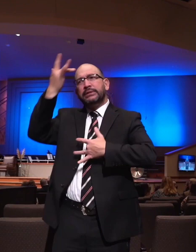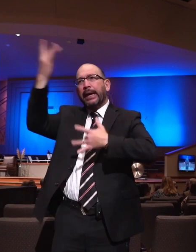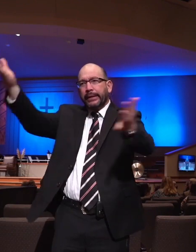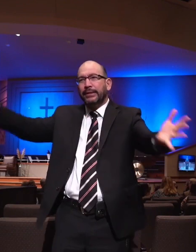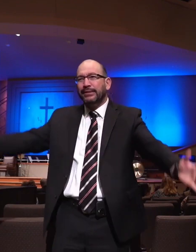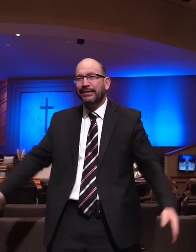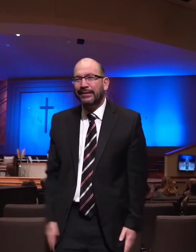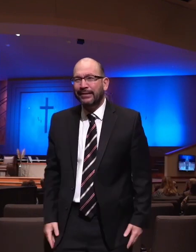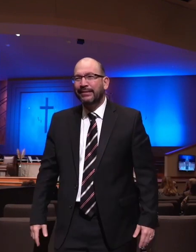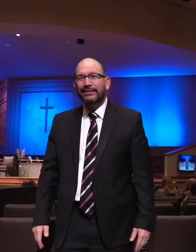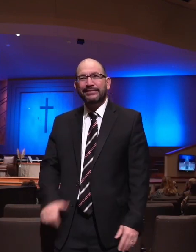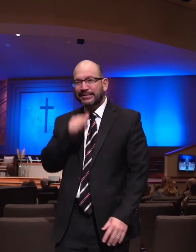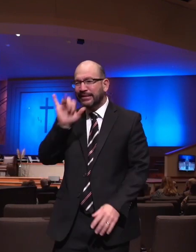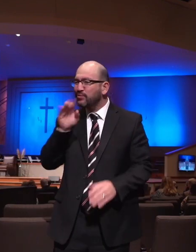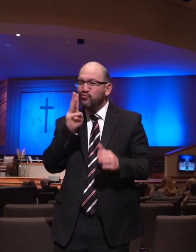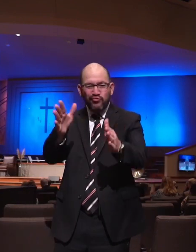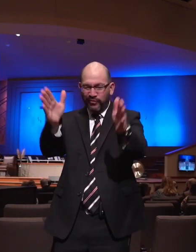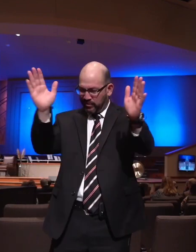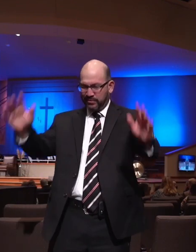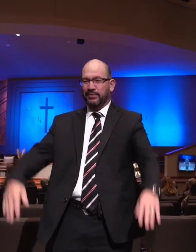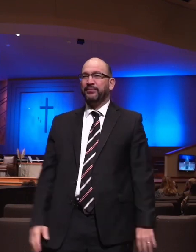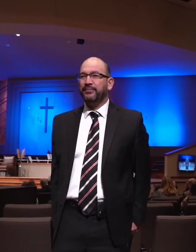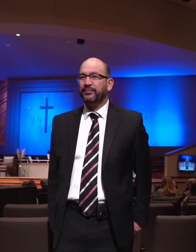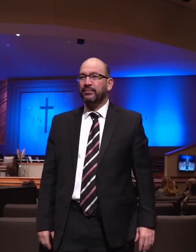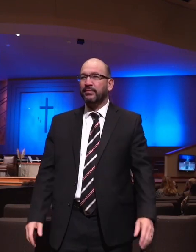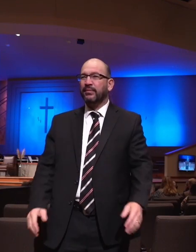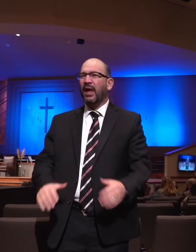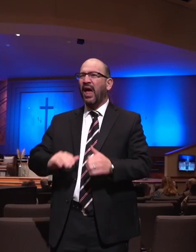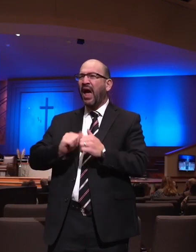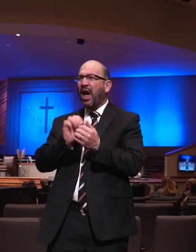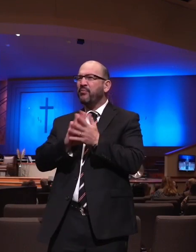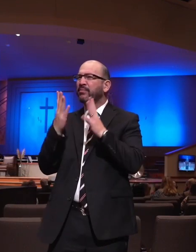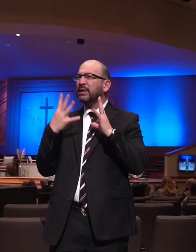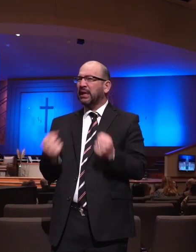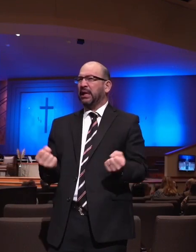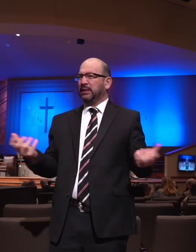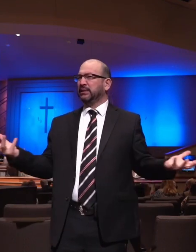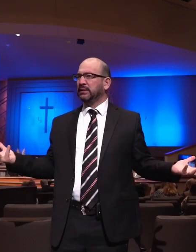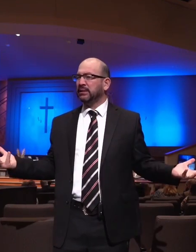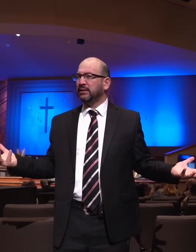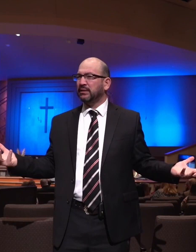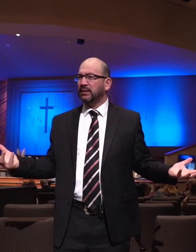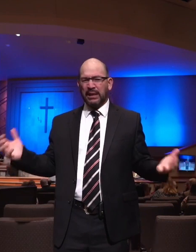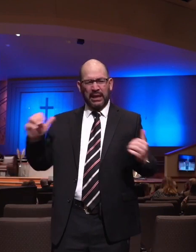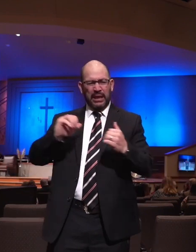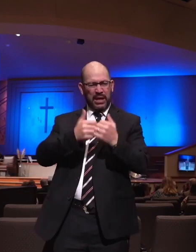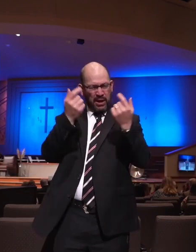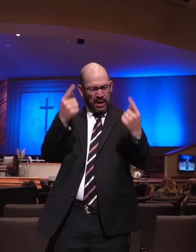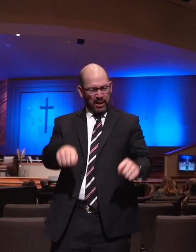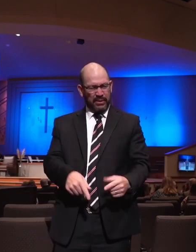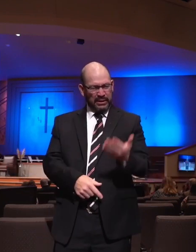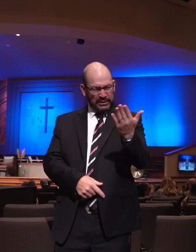it isn't the Jordan River I'll tell you who it is I'll tell you why this one leper from Syria